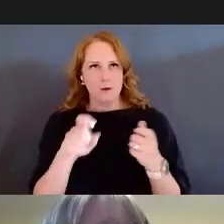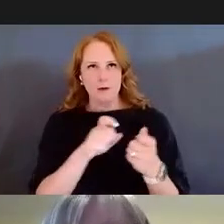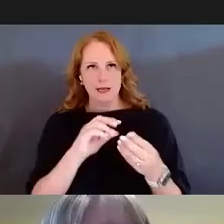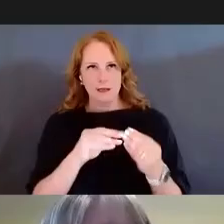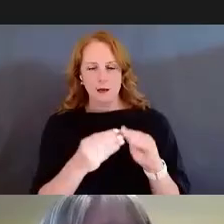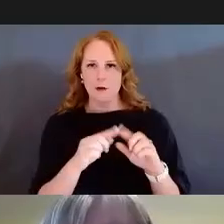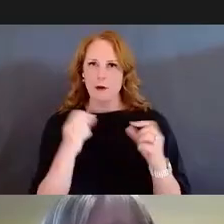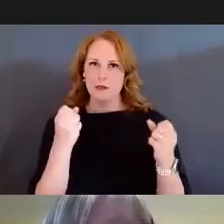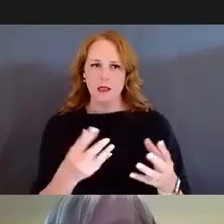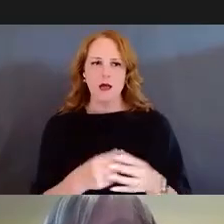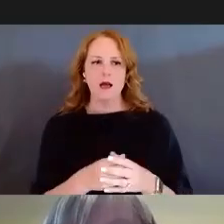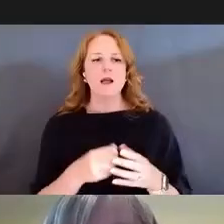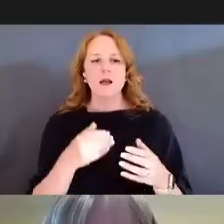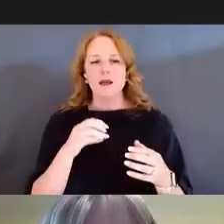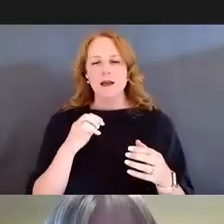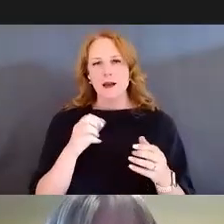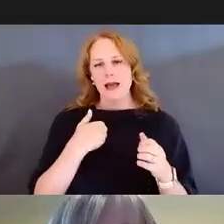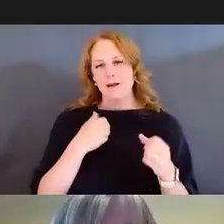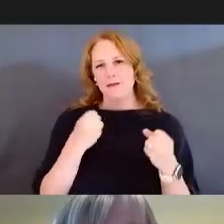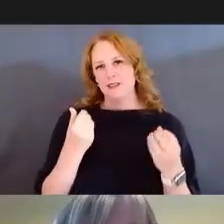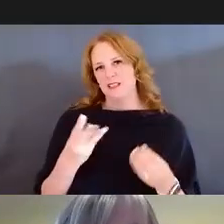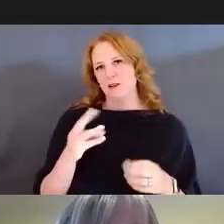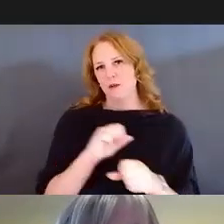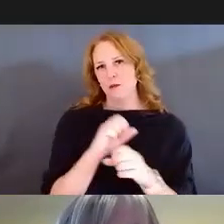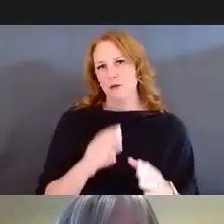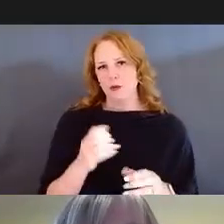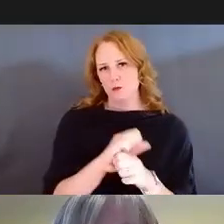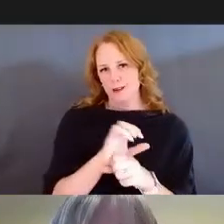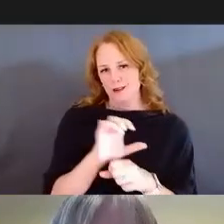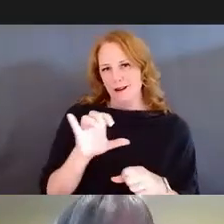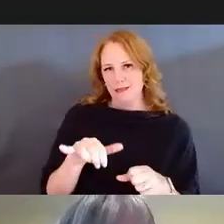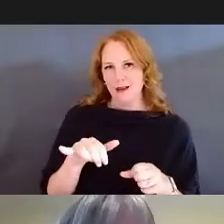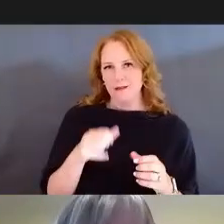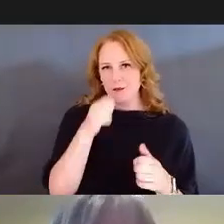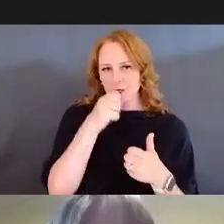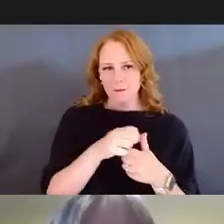several supported employees working on that. Uh at the Microsoft headquarters, first aid equipment,